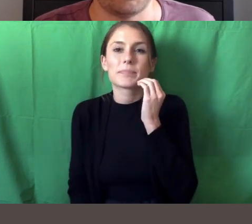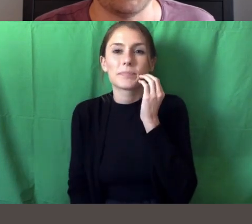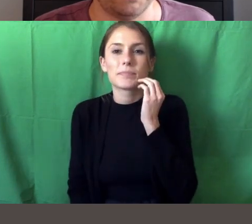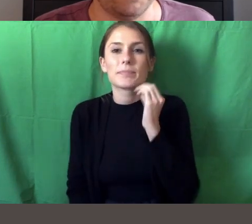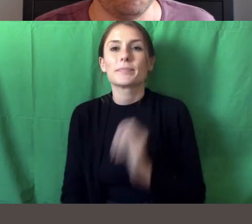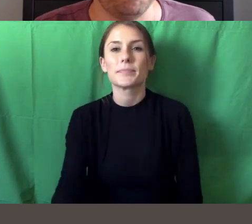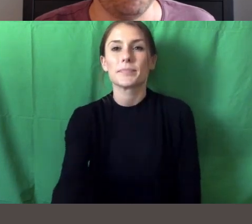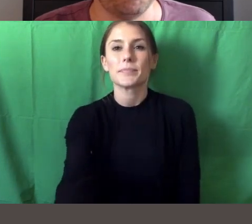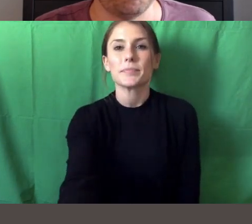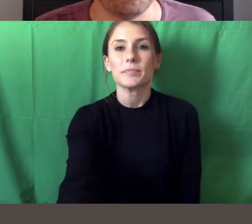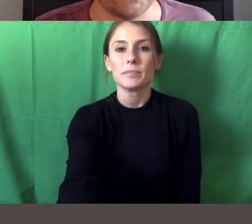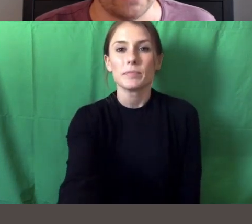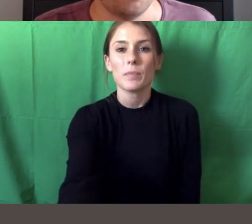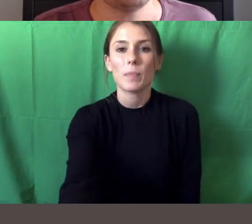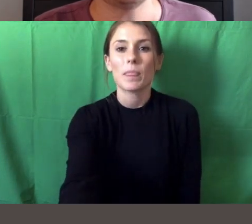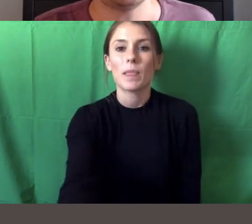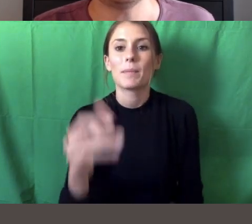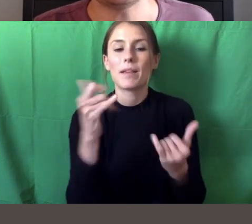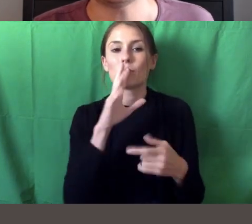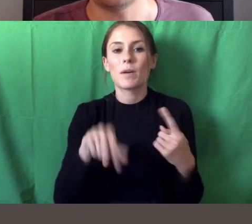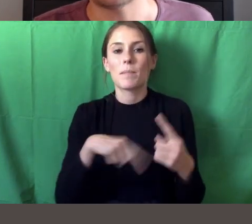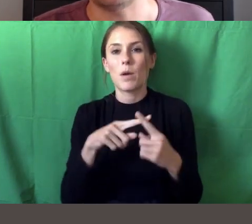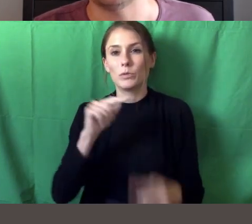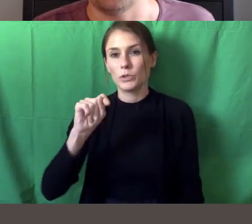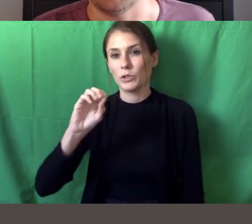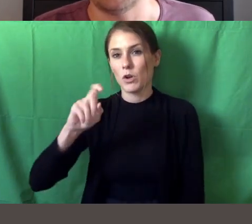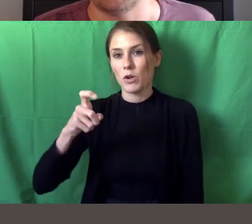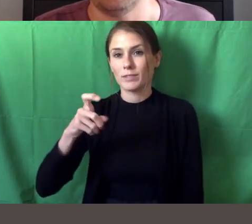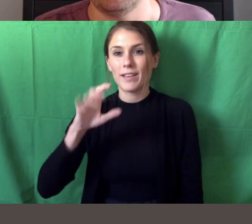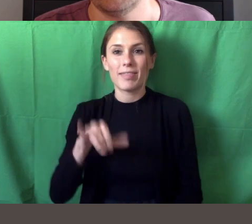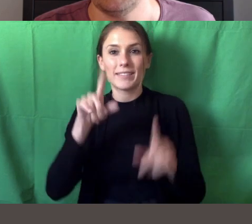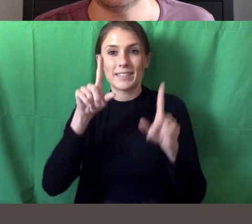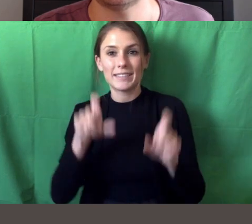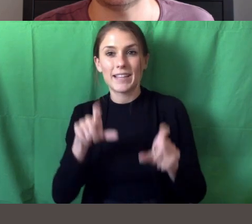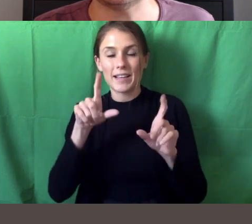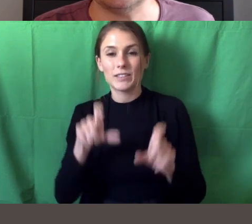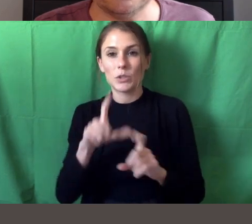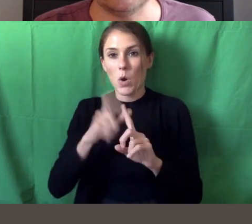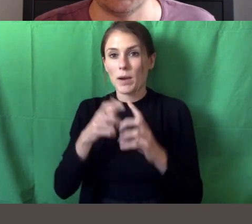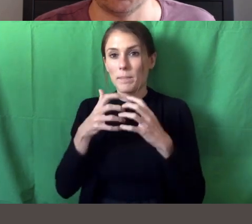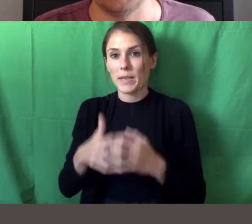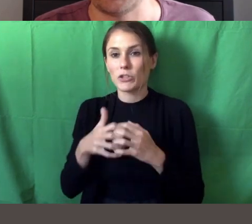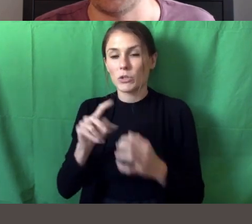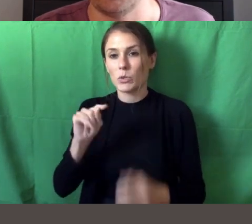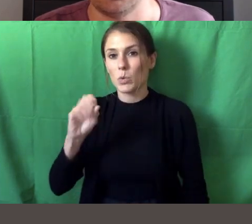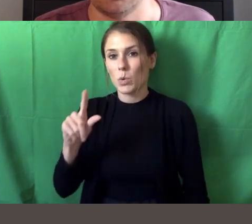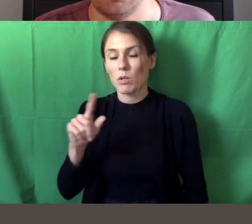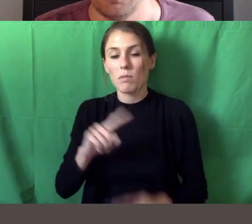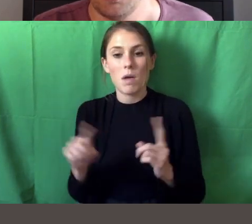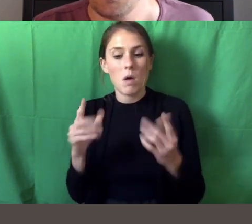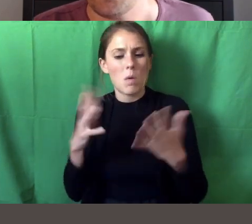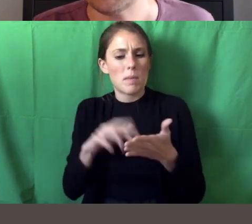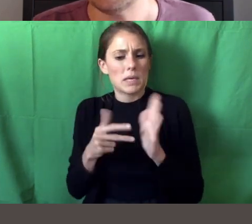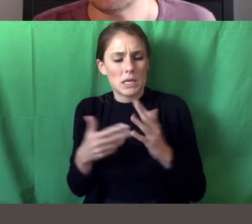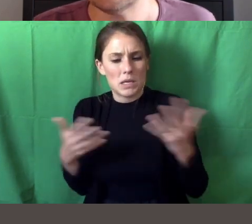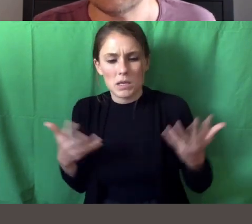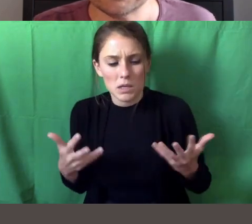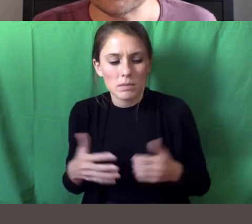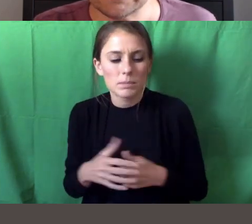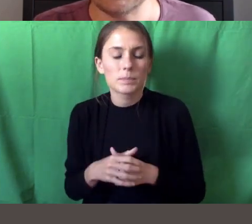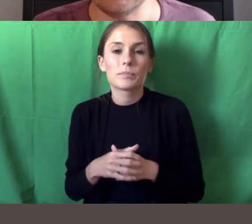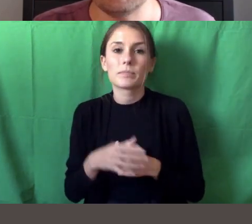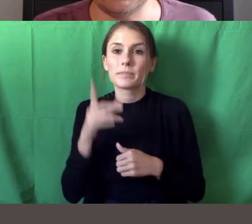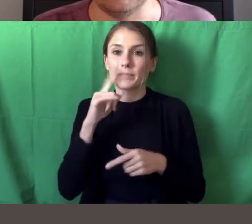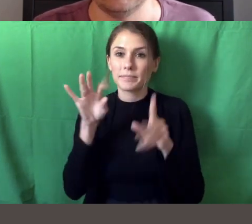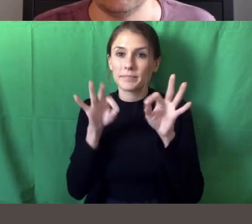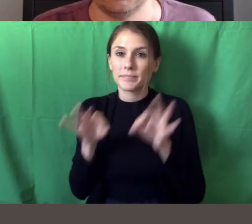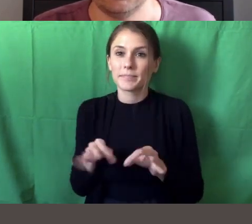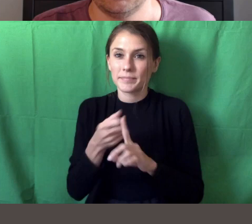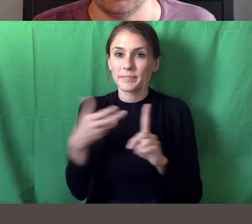to me or visit my website. But now let's talk about tox. tox is a test automation tool. What